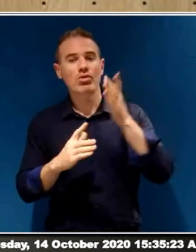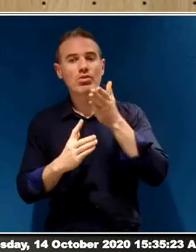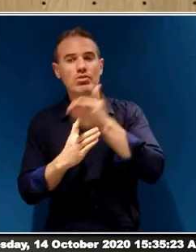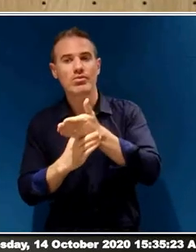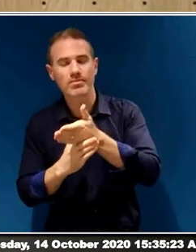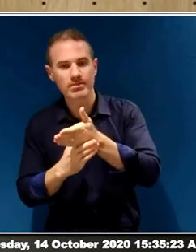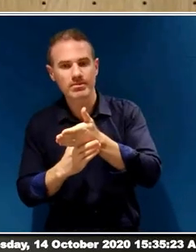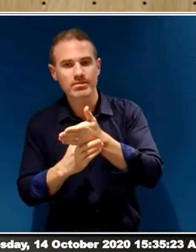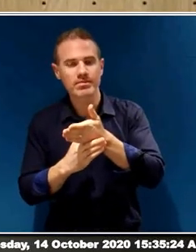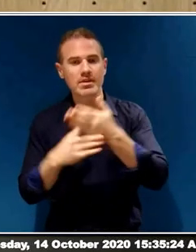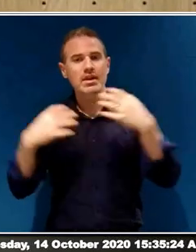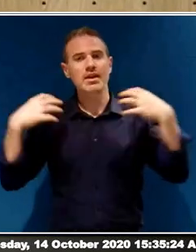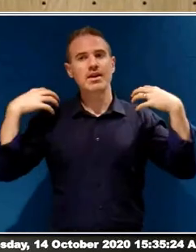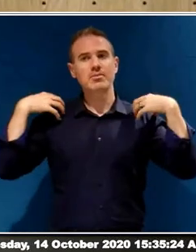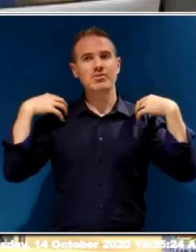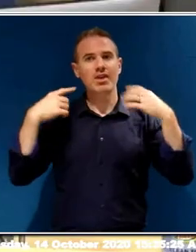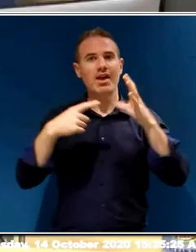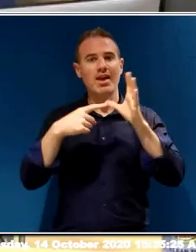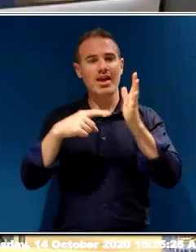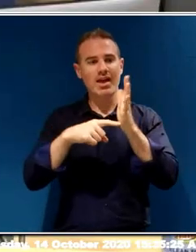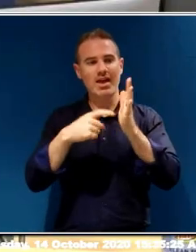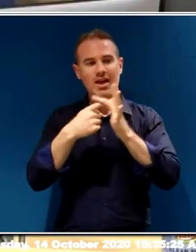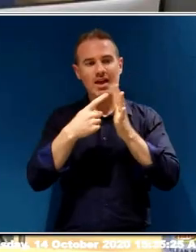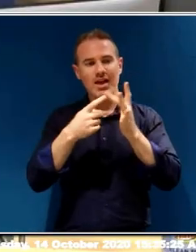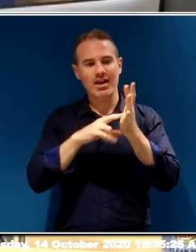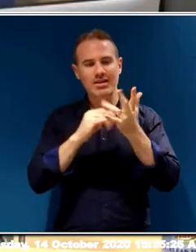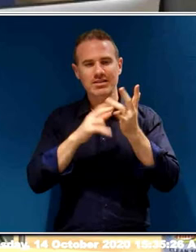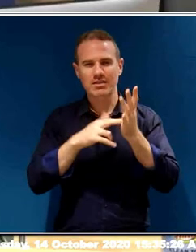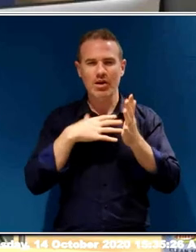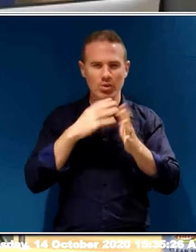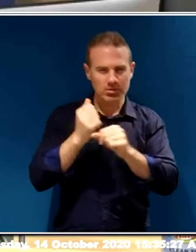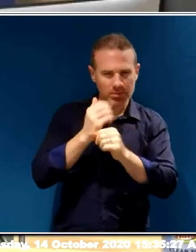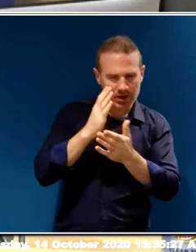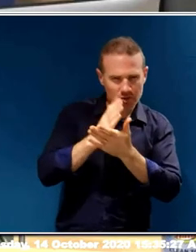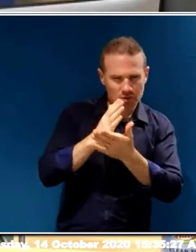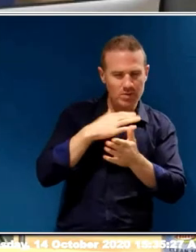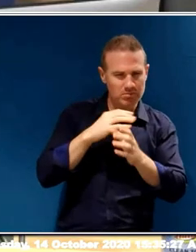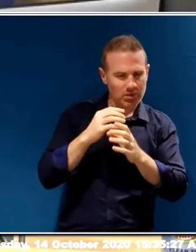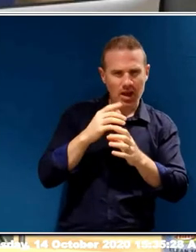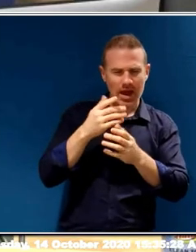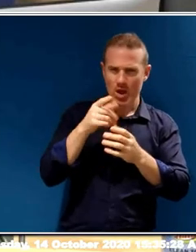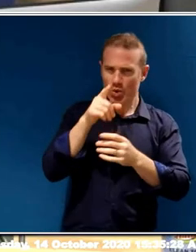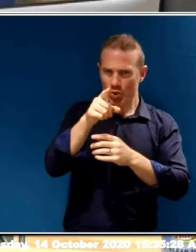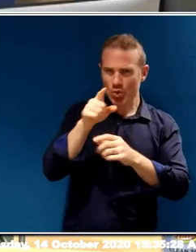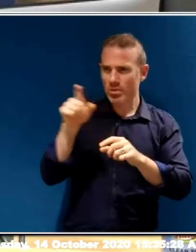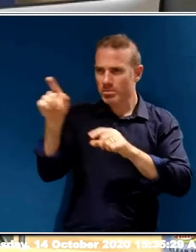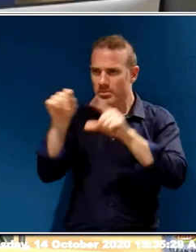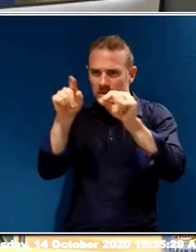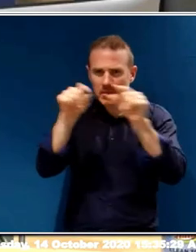I get this right. How did you choose the 745 families? Thank you. That's a good question.